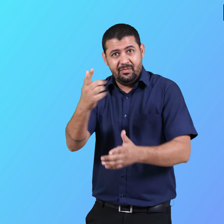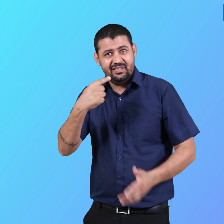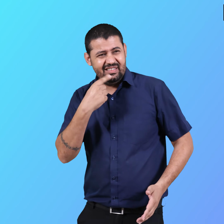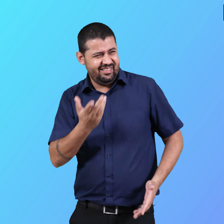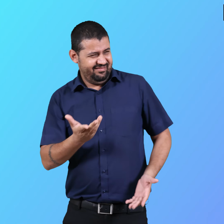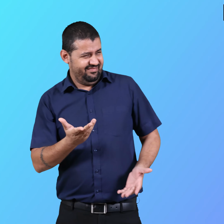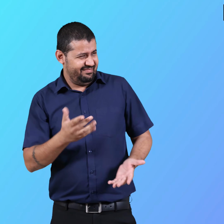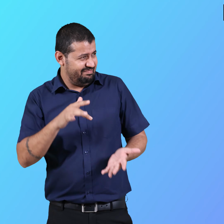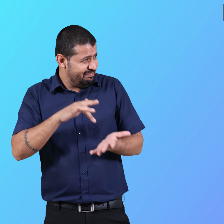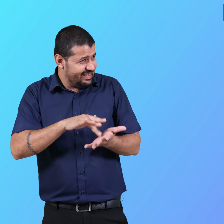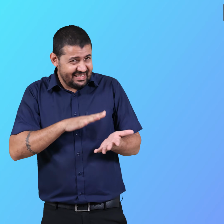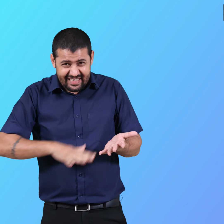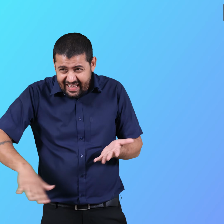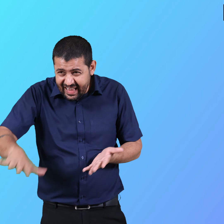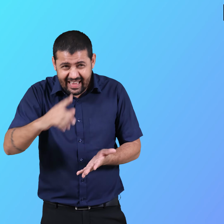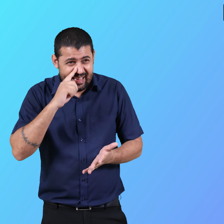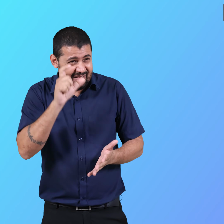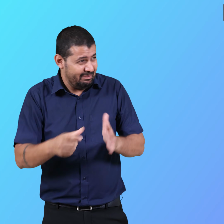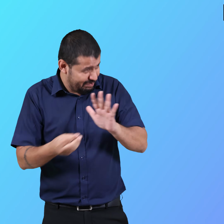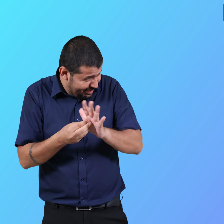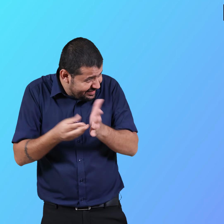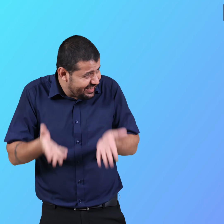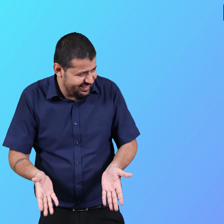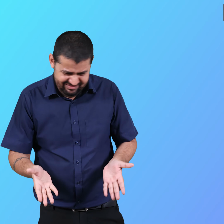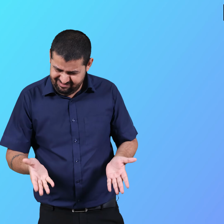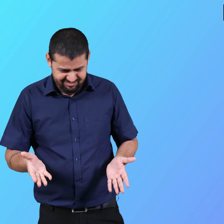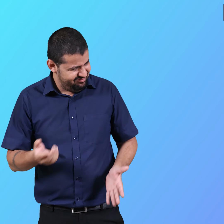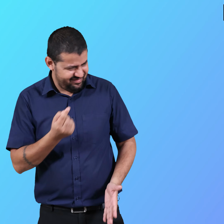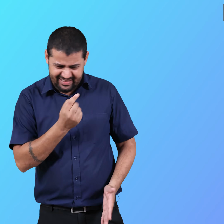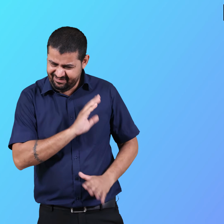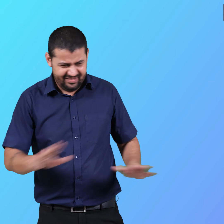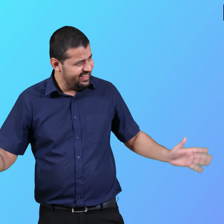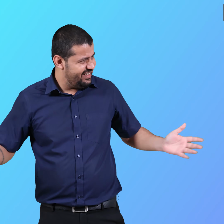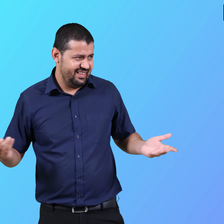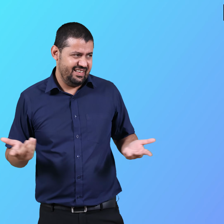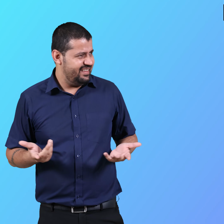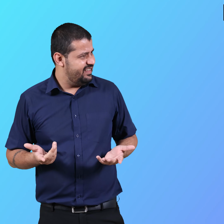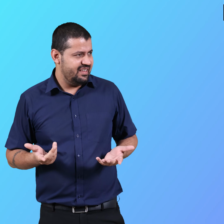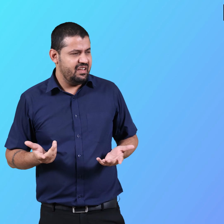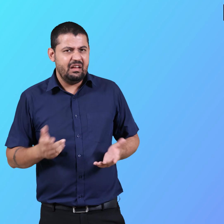They answered, “There has never been a prostitute here.”